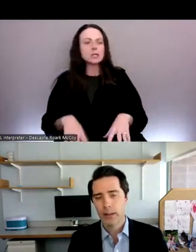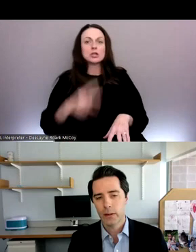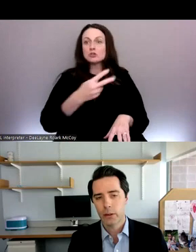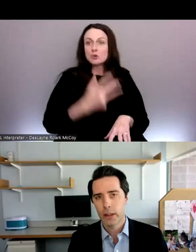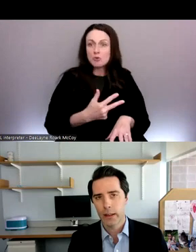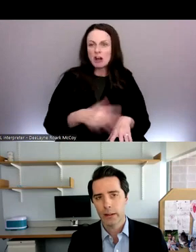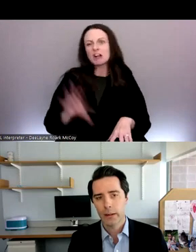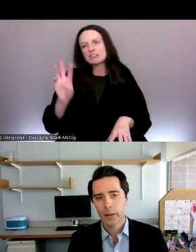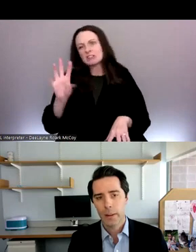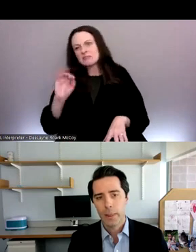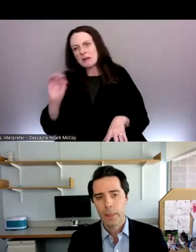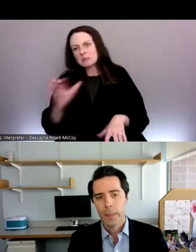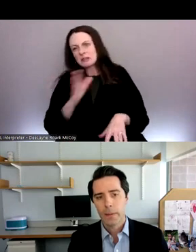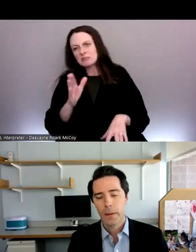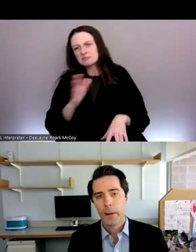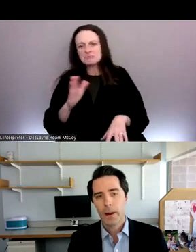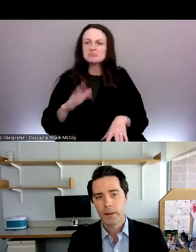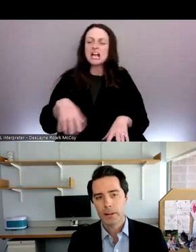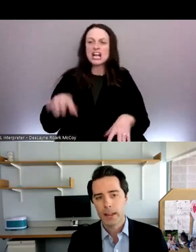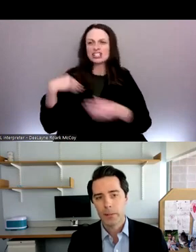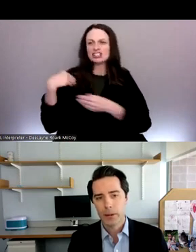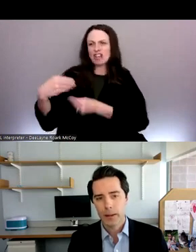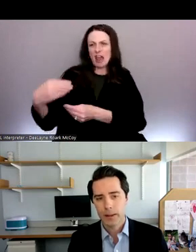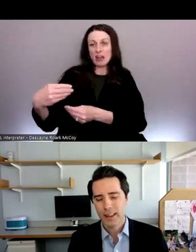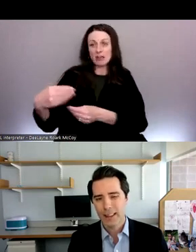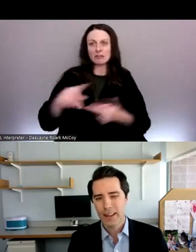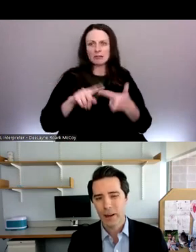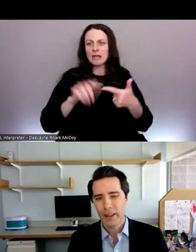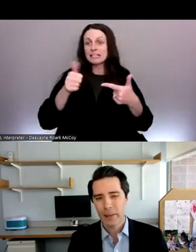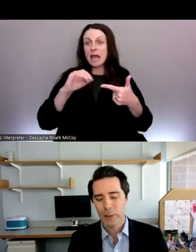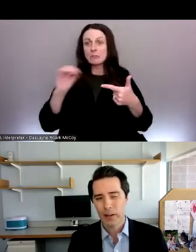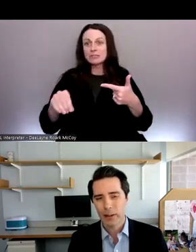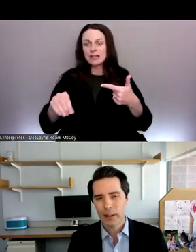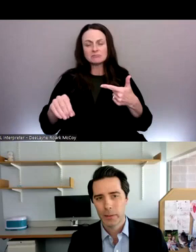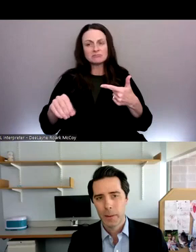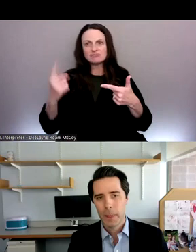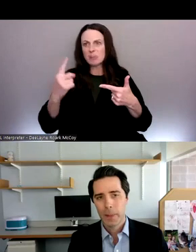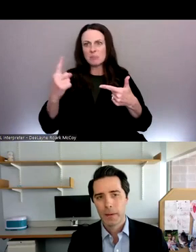considered genetic